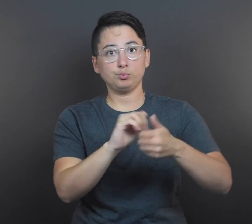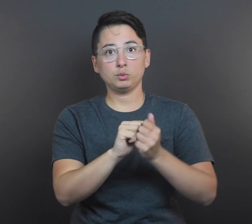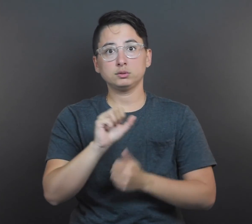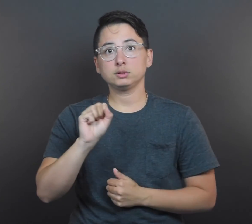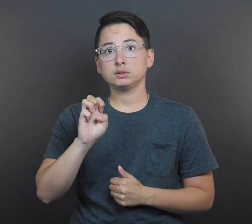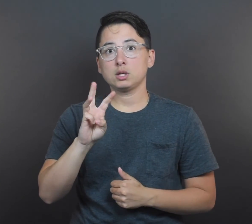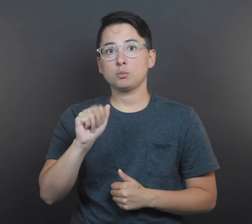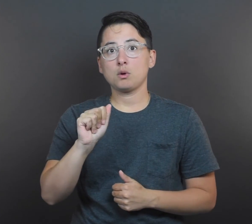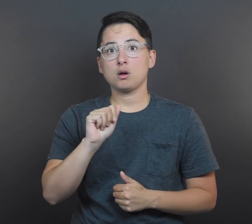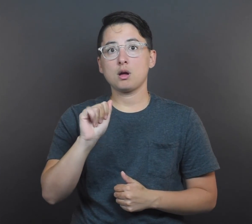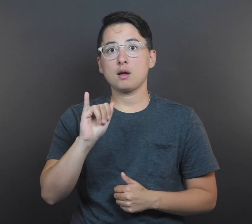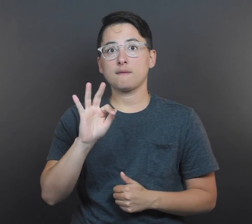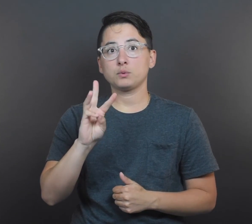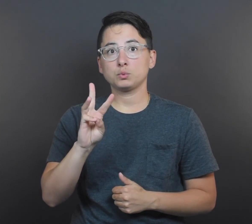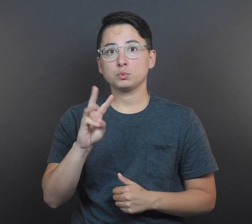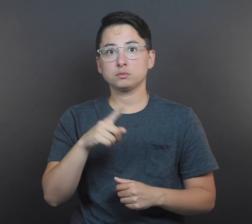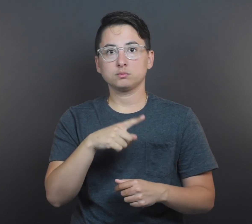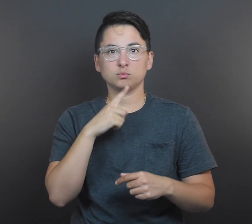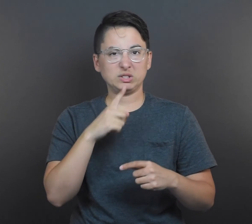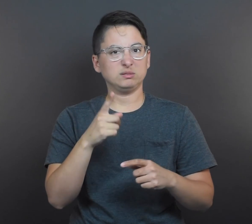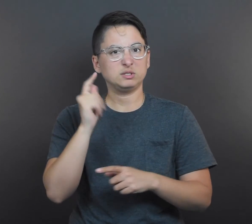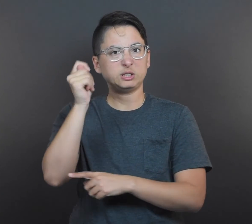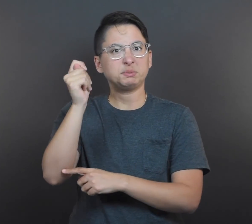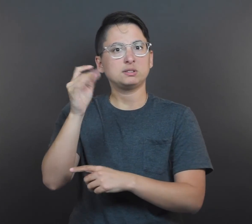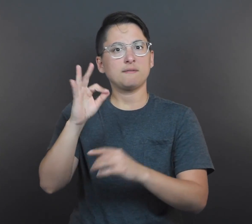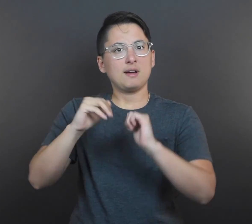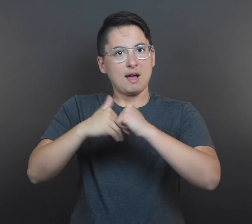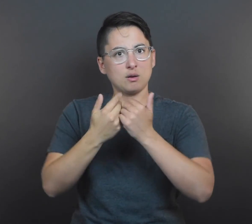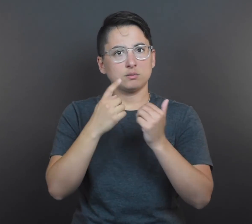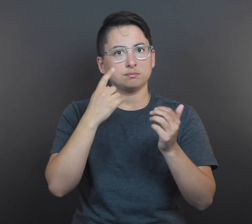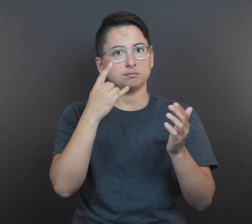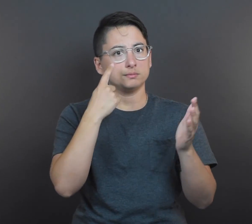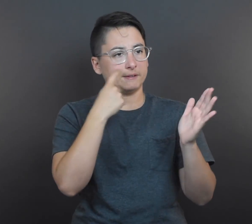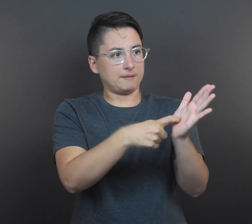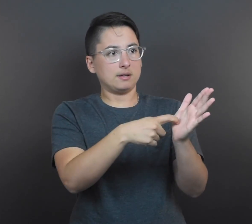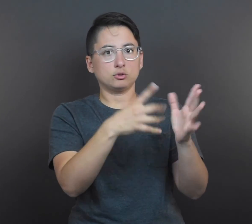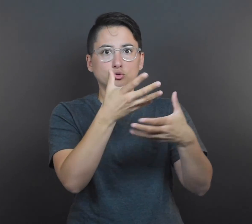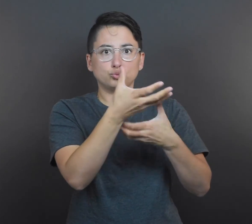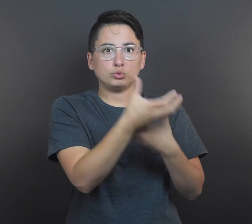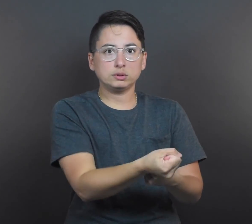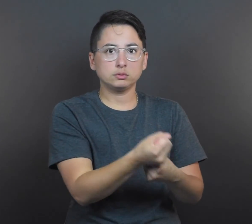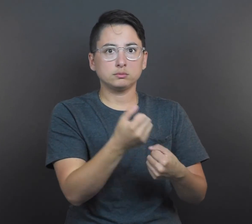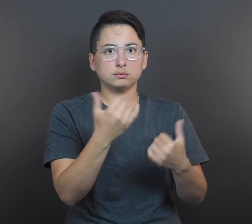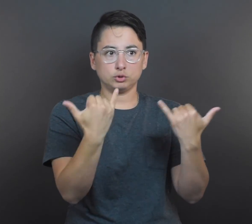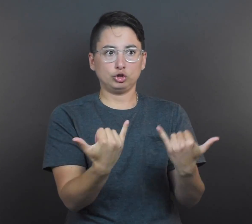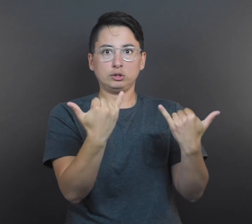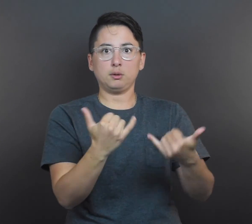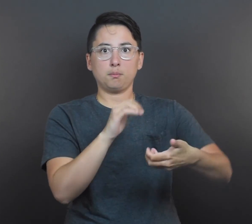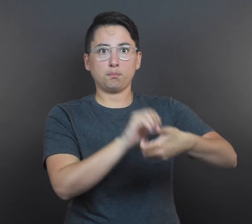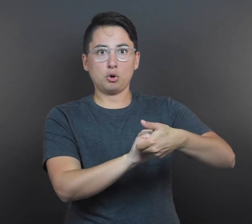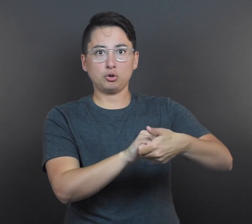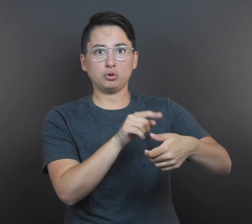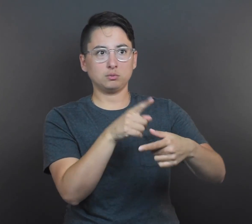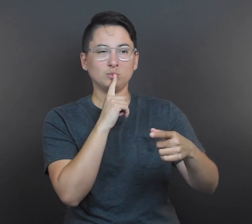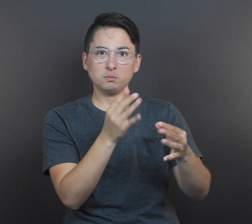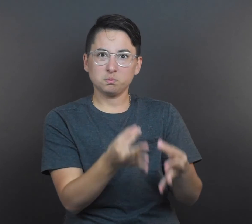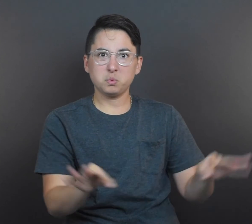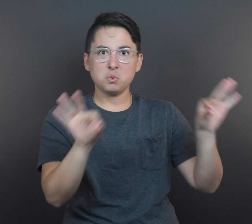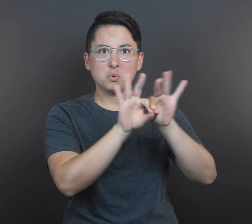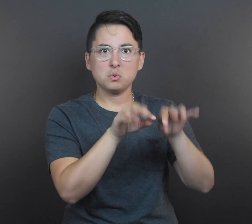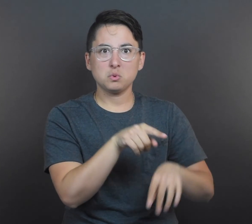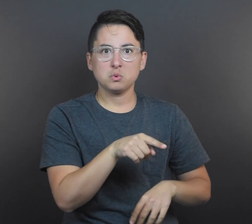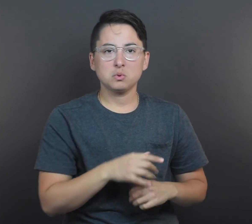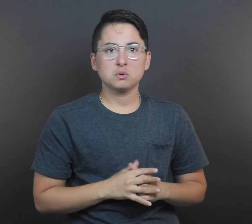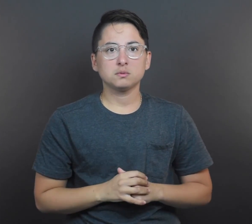[trusted] existing partners [is] crucial," as API Community Liaison Lead Duzong Yang believes.